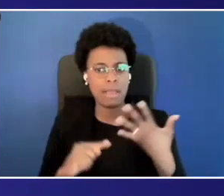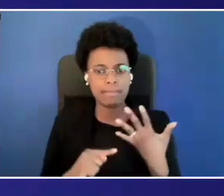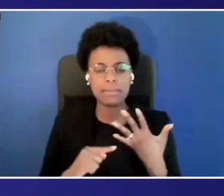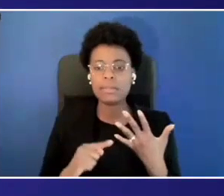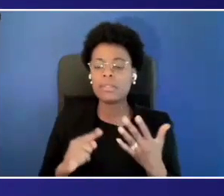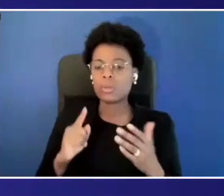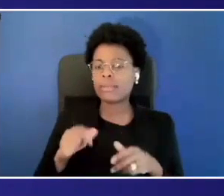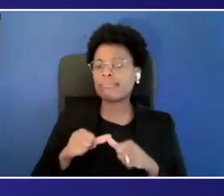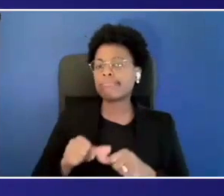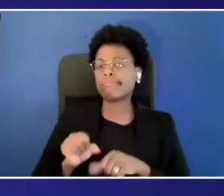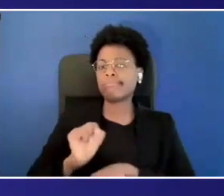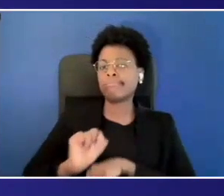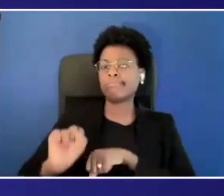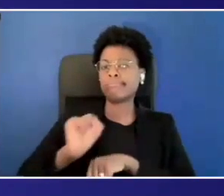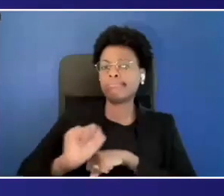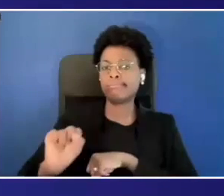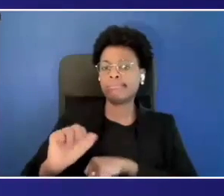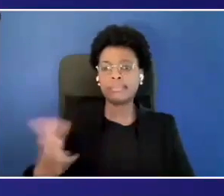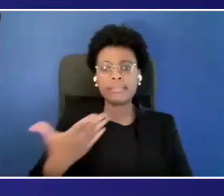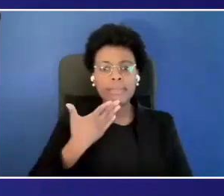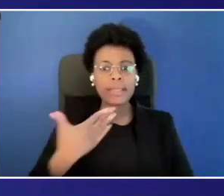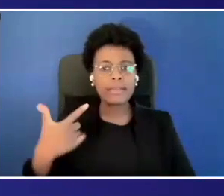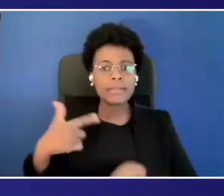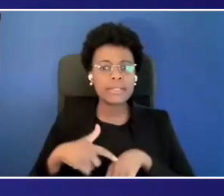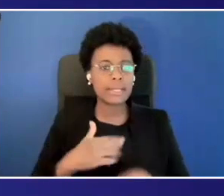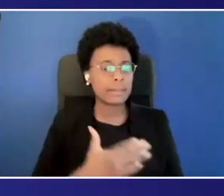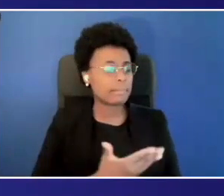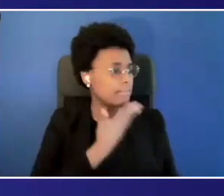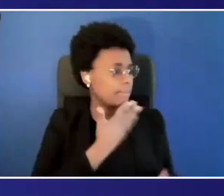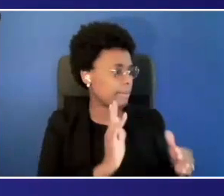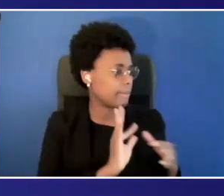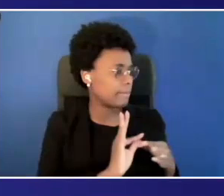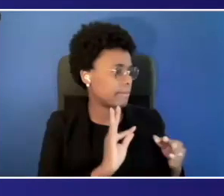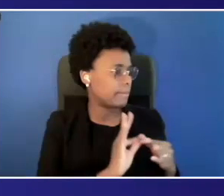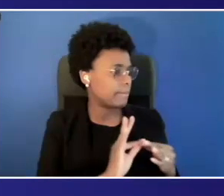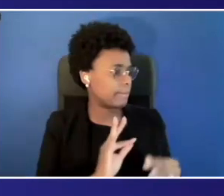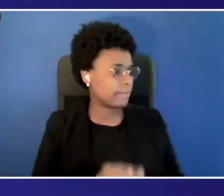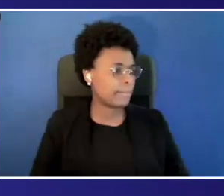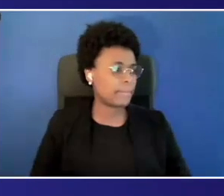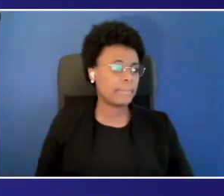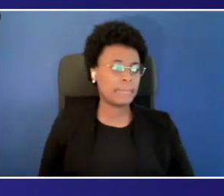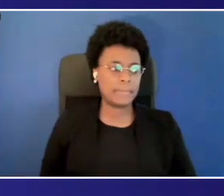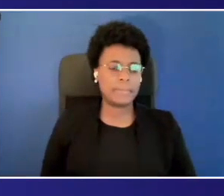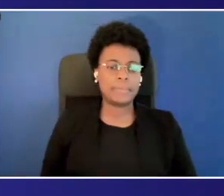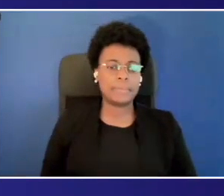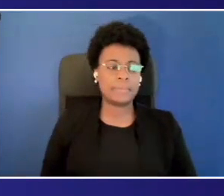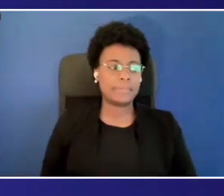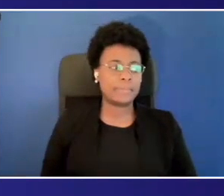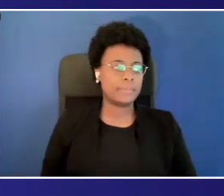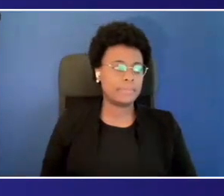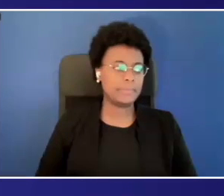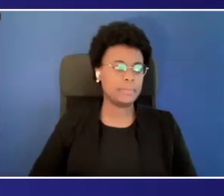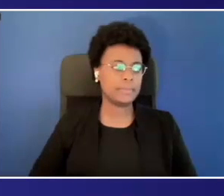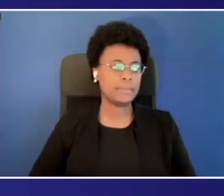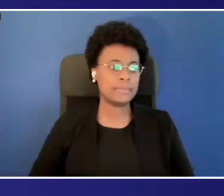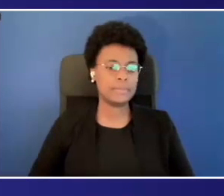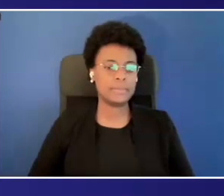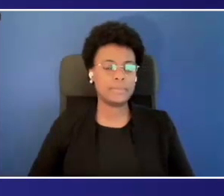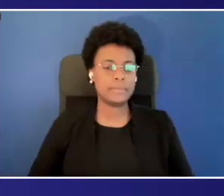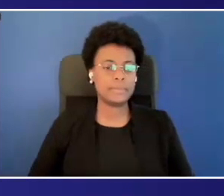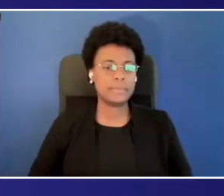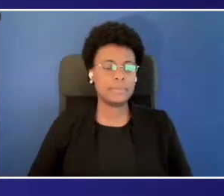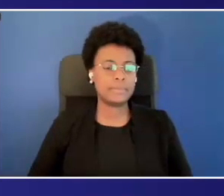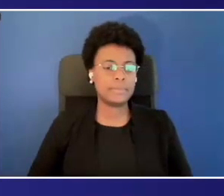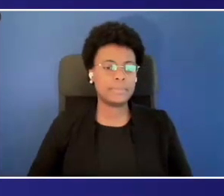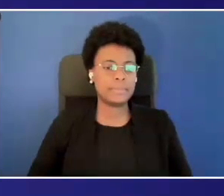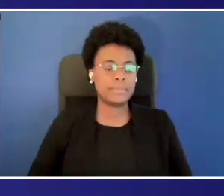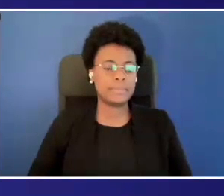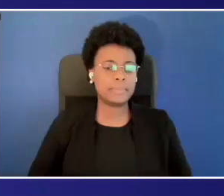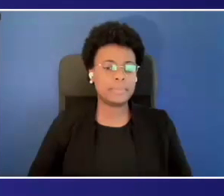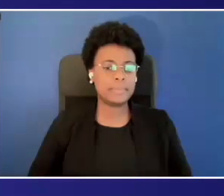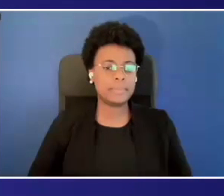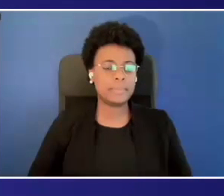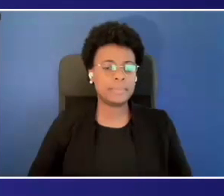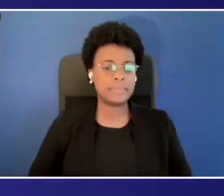Thank you for your comment.